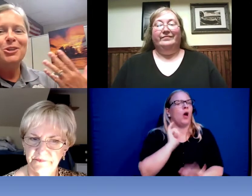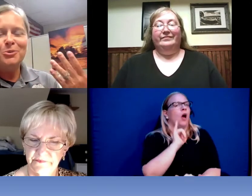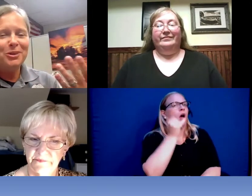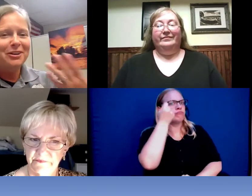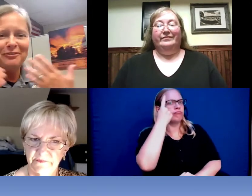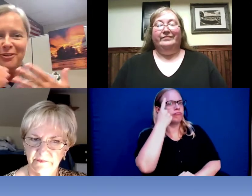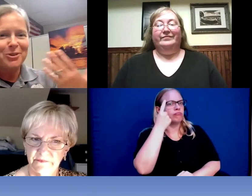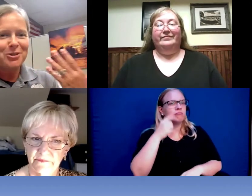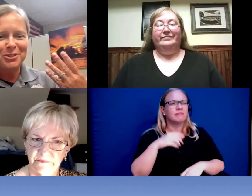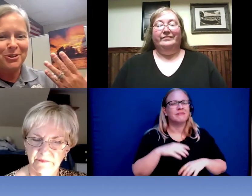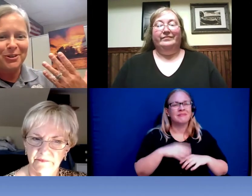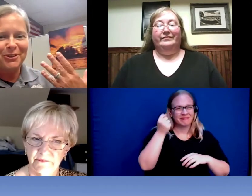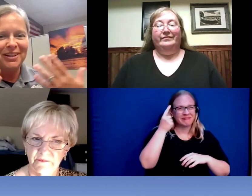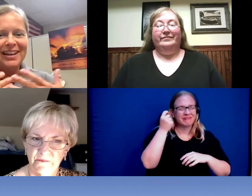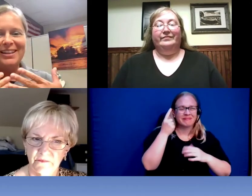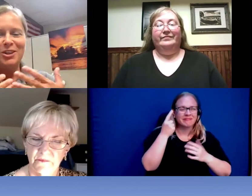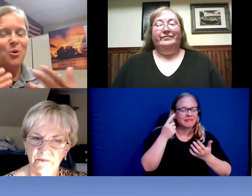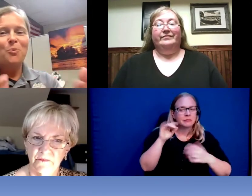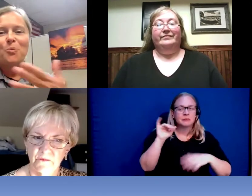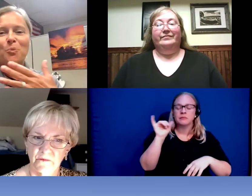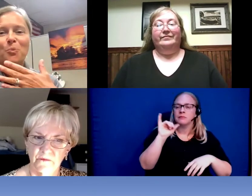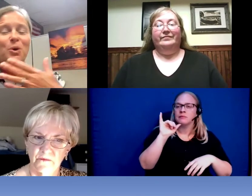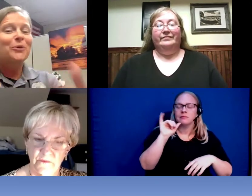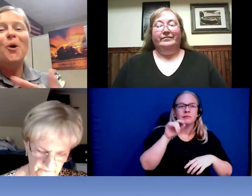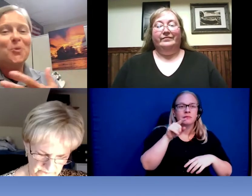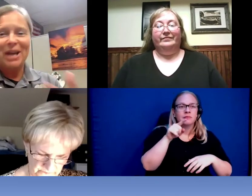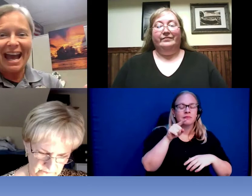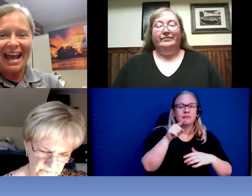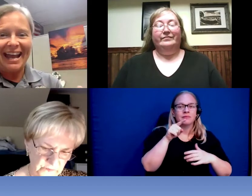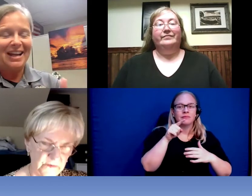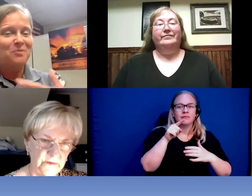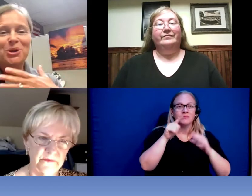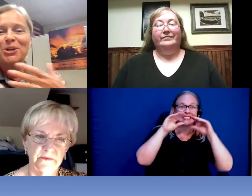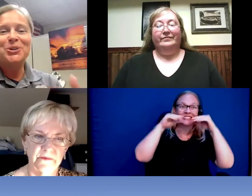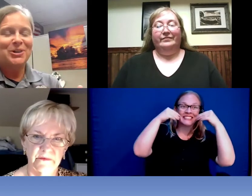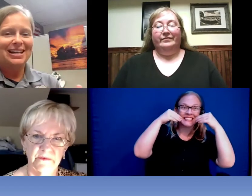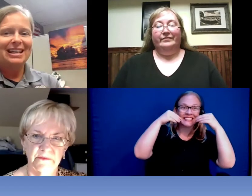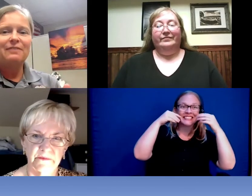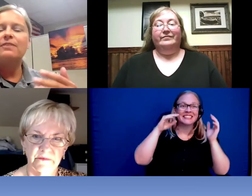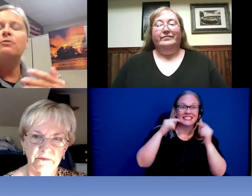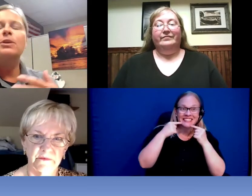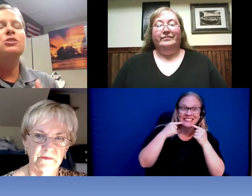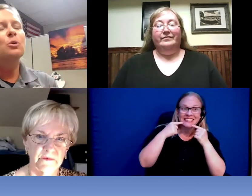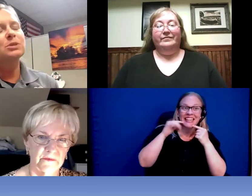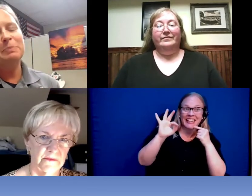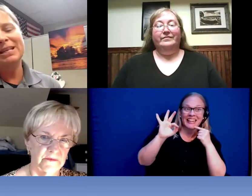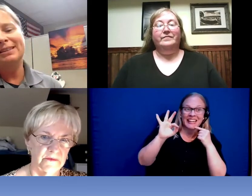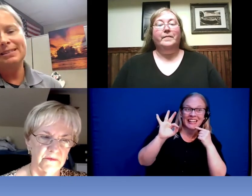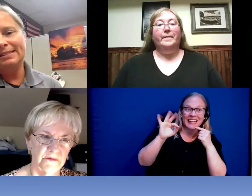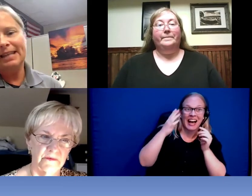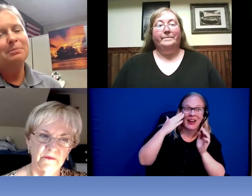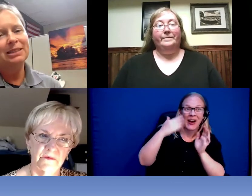the universal you know, we are okay we are good even if we don't speak the same